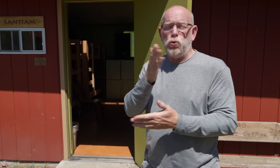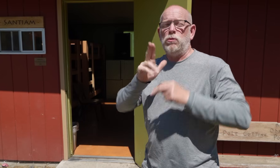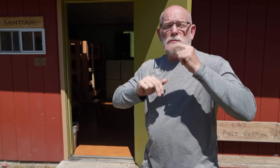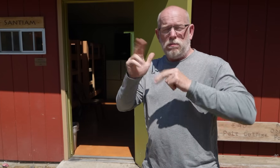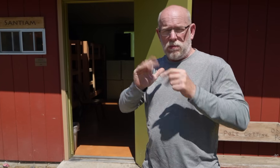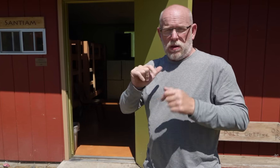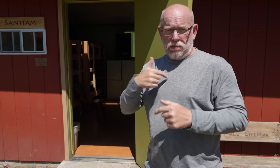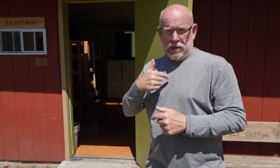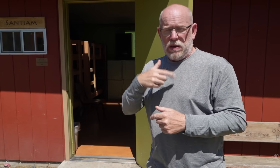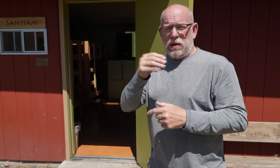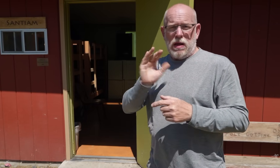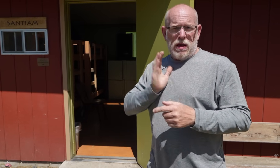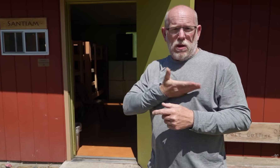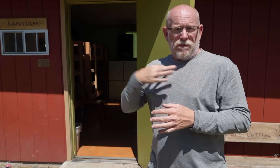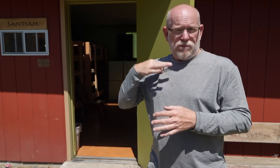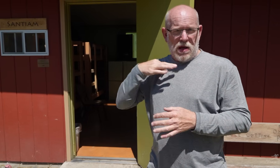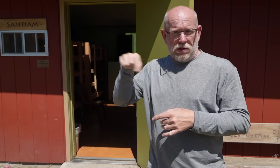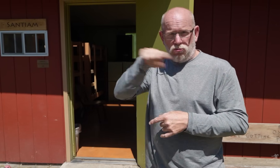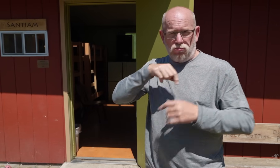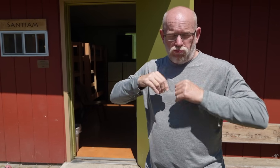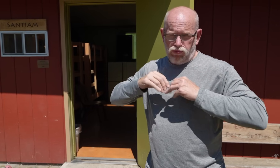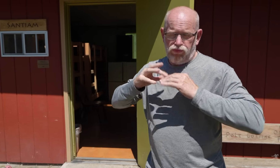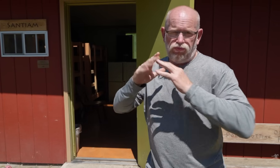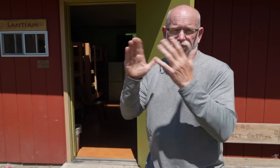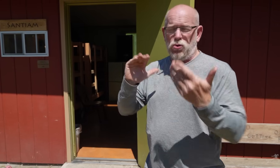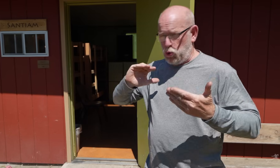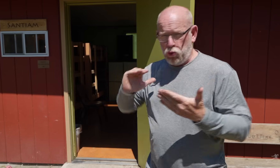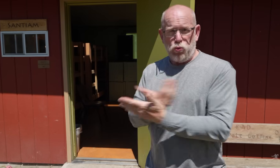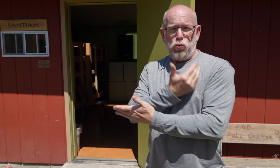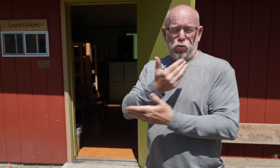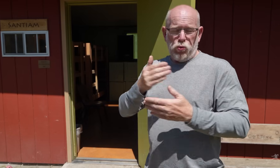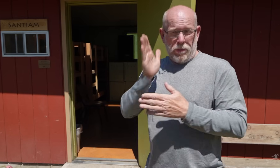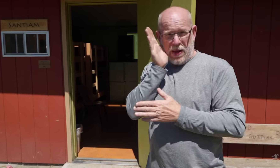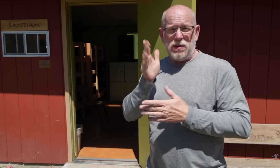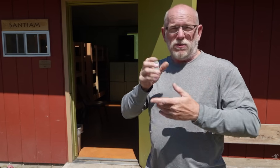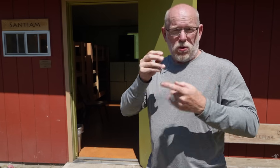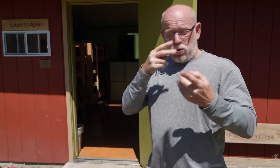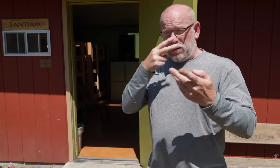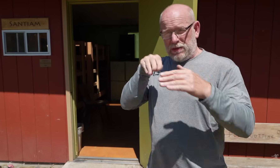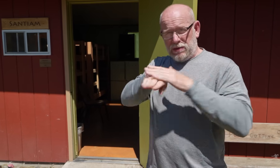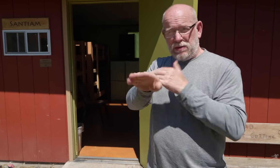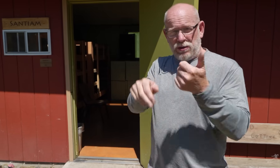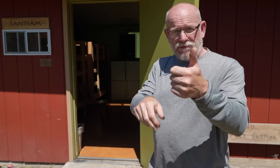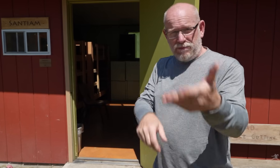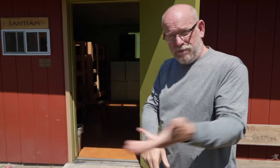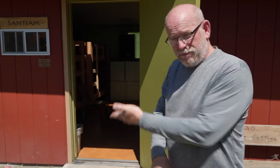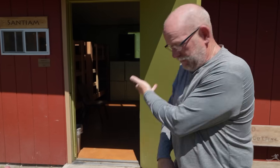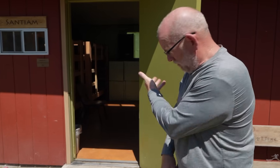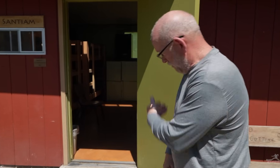Built by me and our volunteers. Come in and see for yourself.